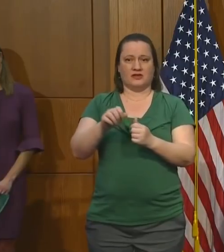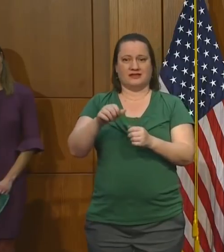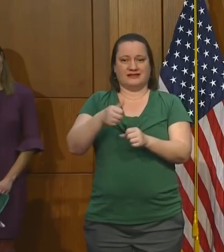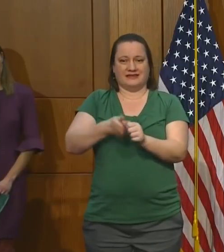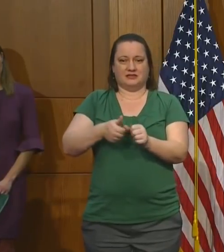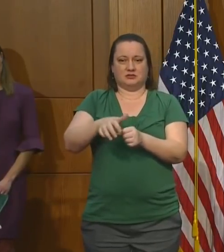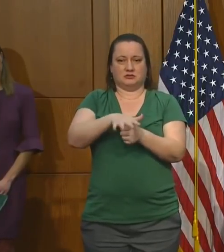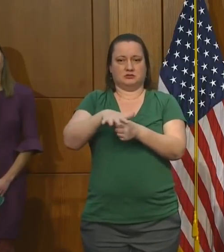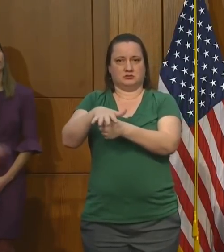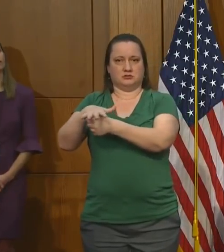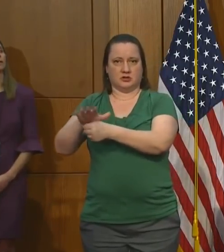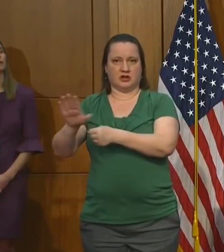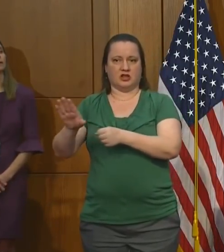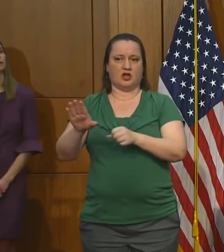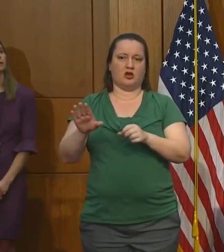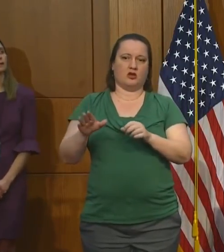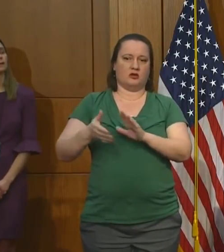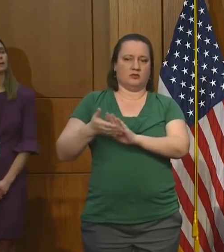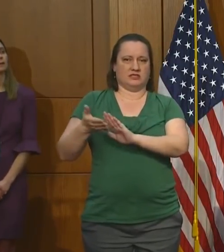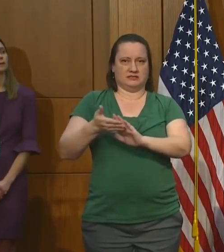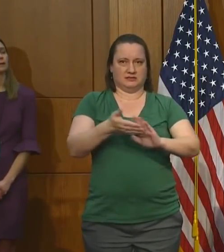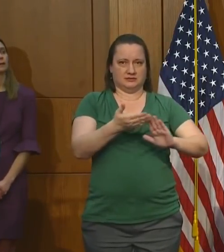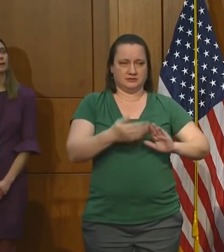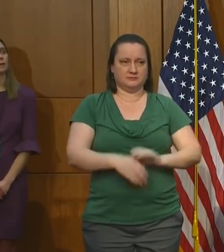THE. PATIENT I DOES A CHANCE TO